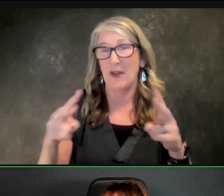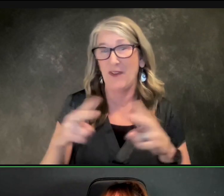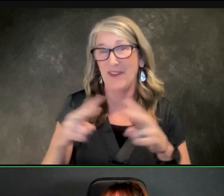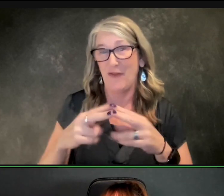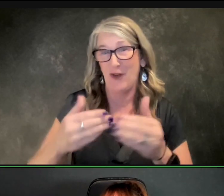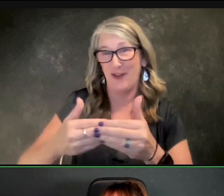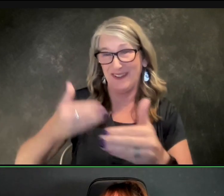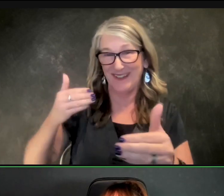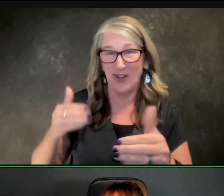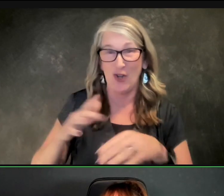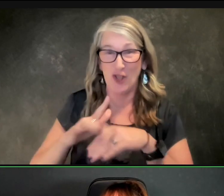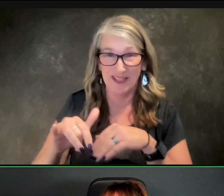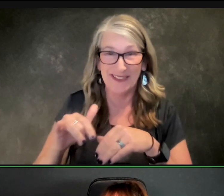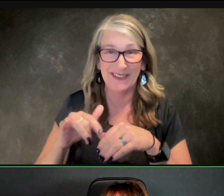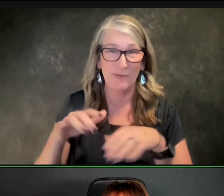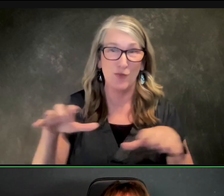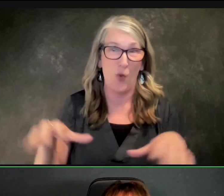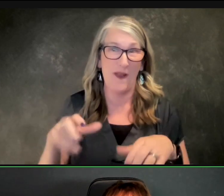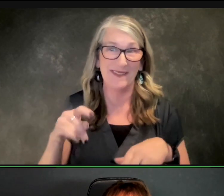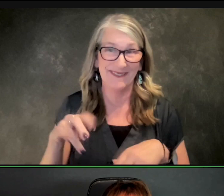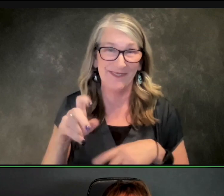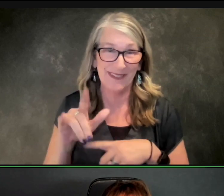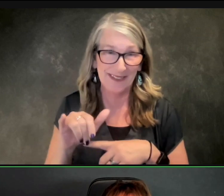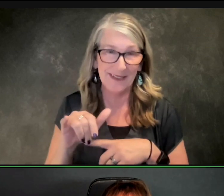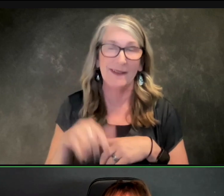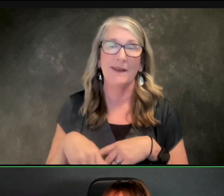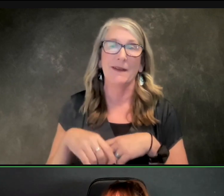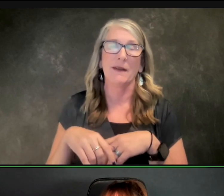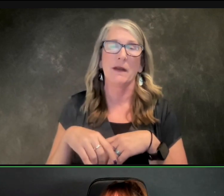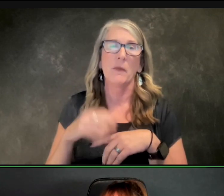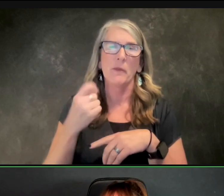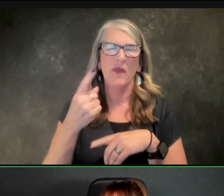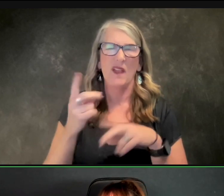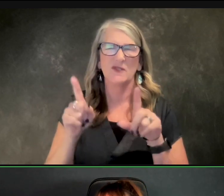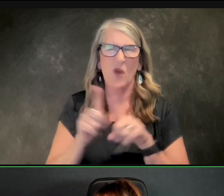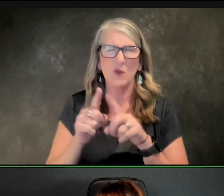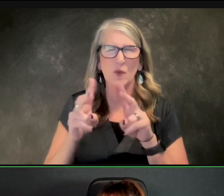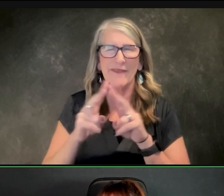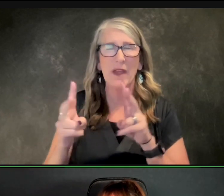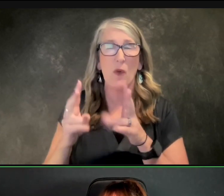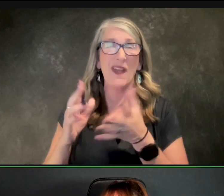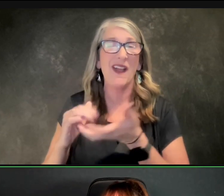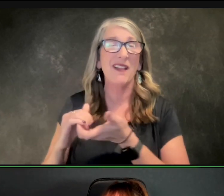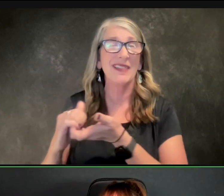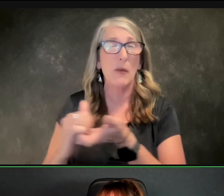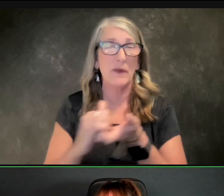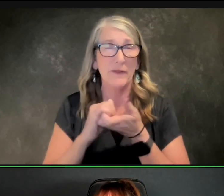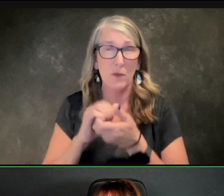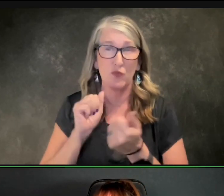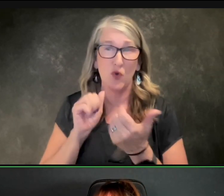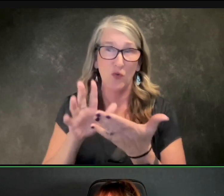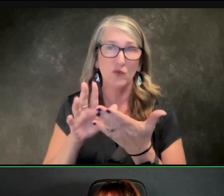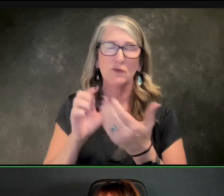So we want to encourage you to start this-- before we get into the five key questions,